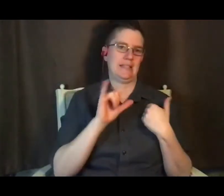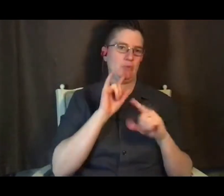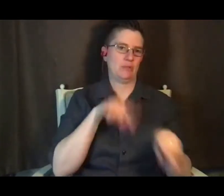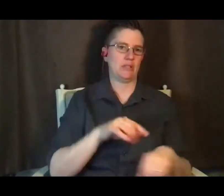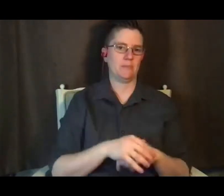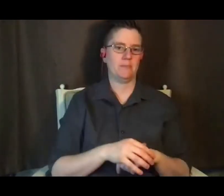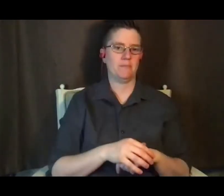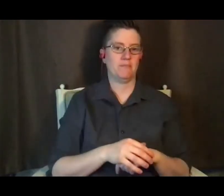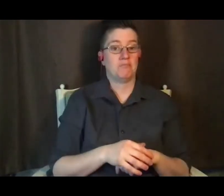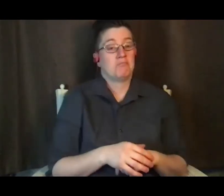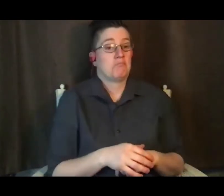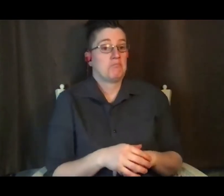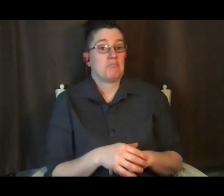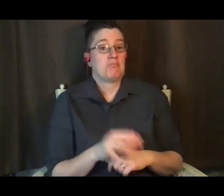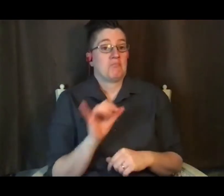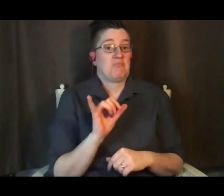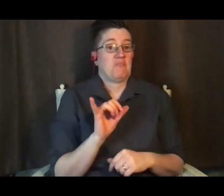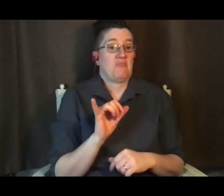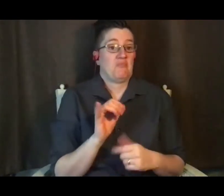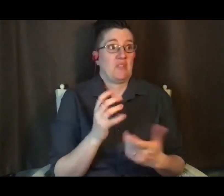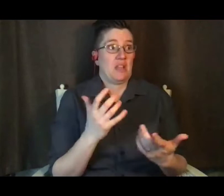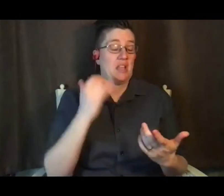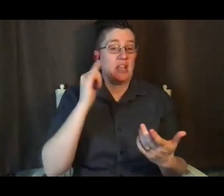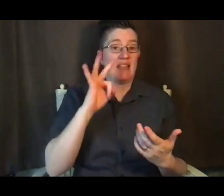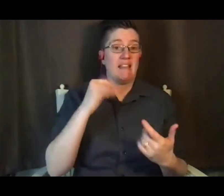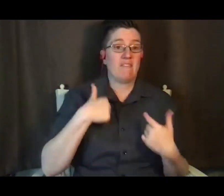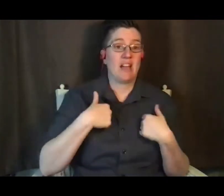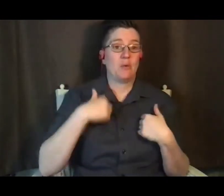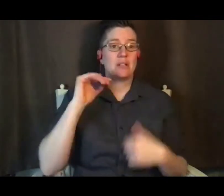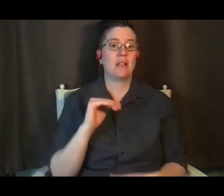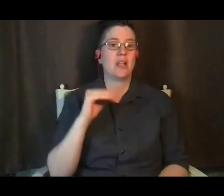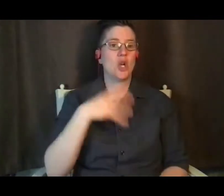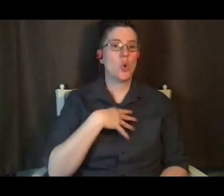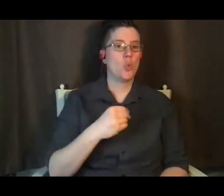been a little bit of we're a little bit worried about this is a little bit concerning but probably